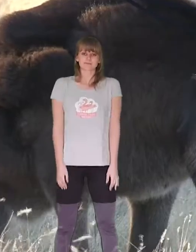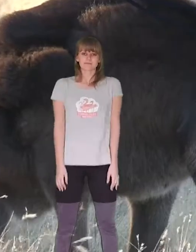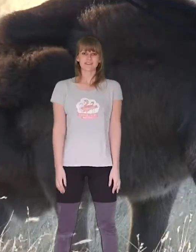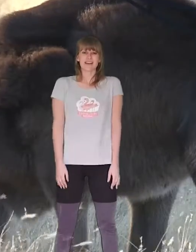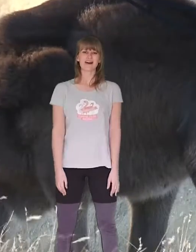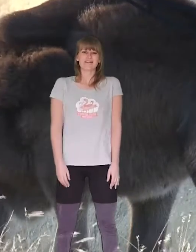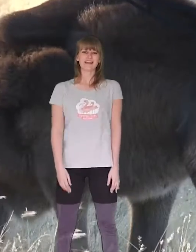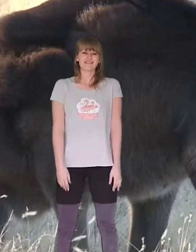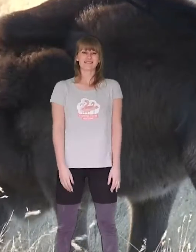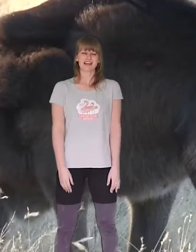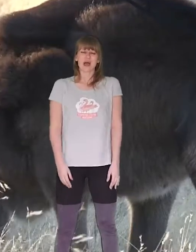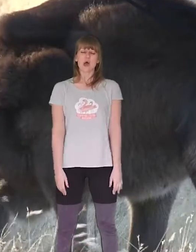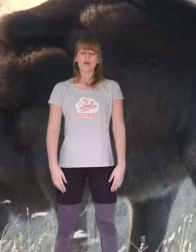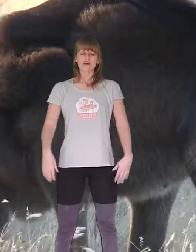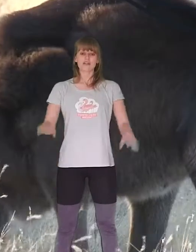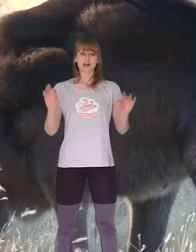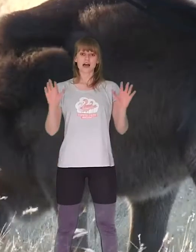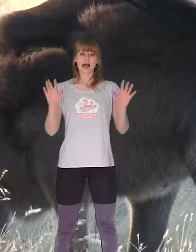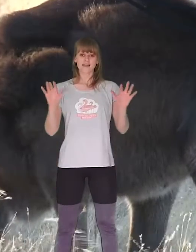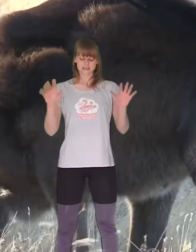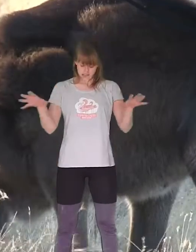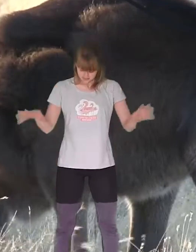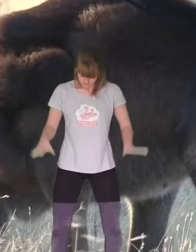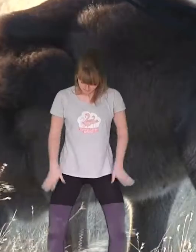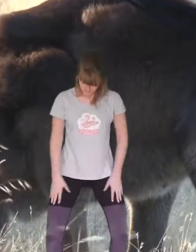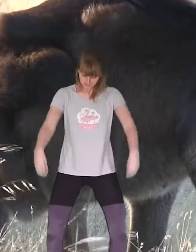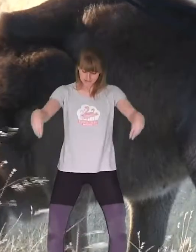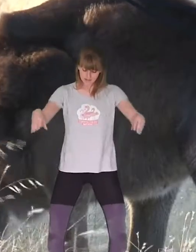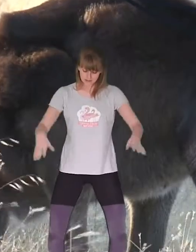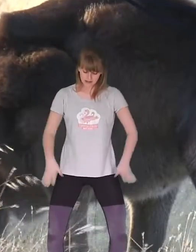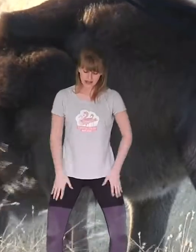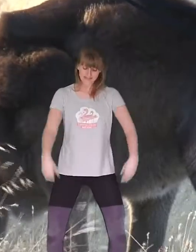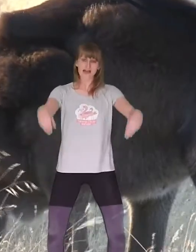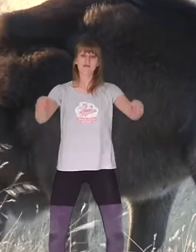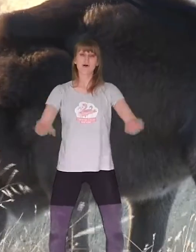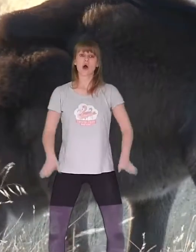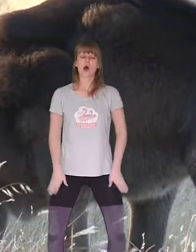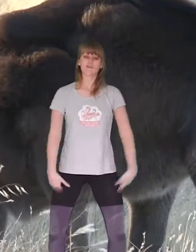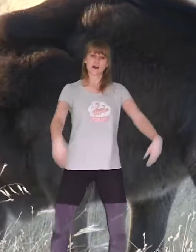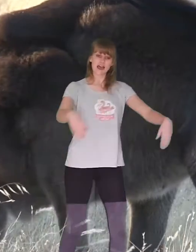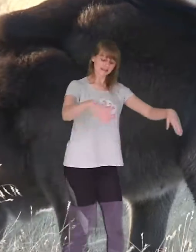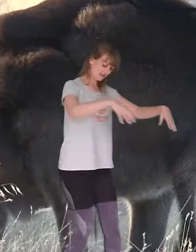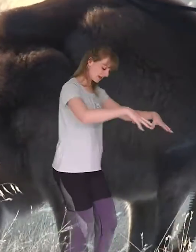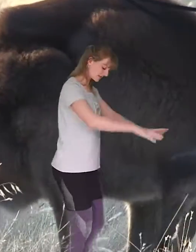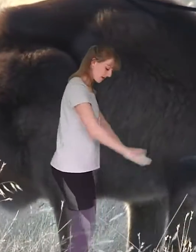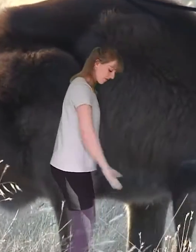Lovely. We can use our hands to bounce up and down off our legs like this